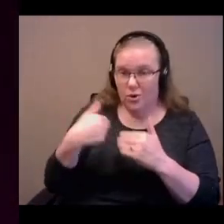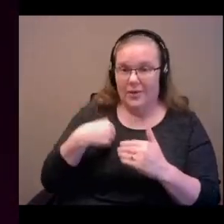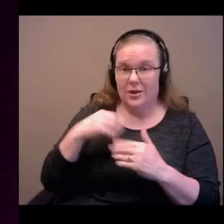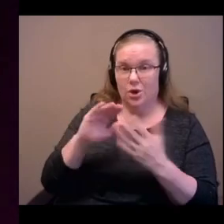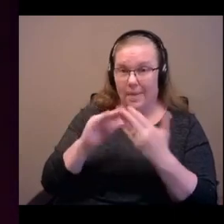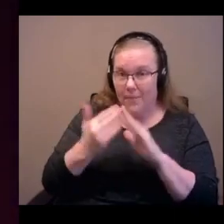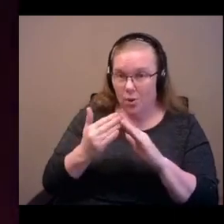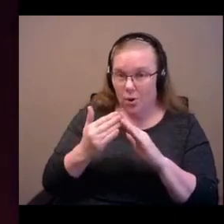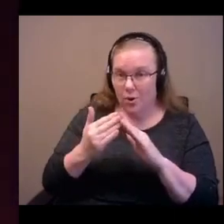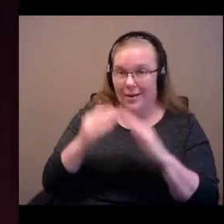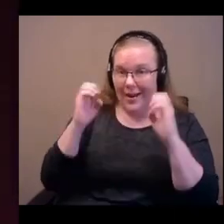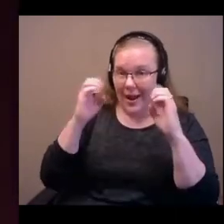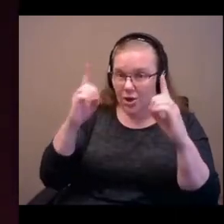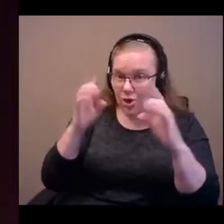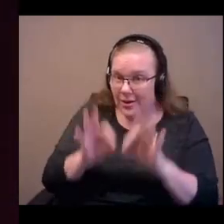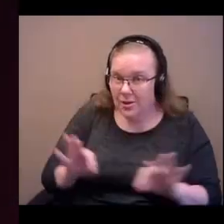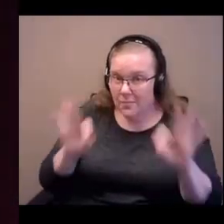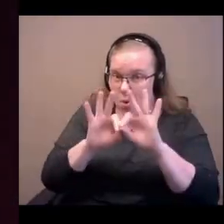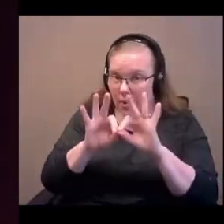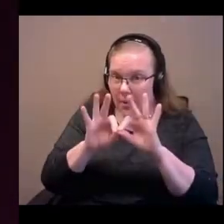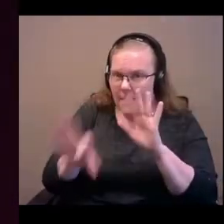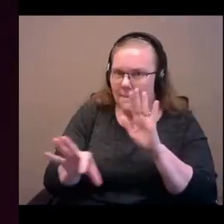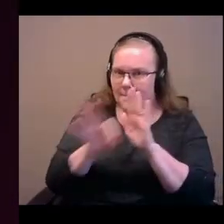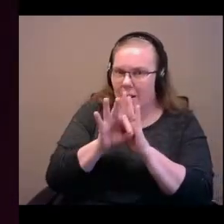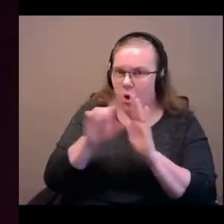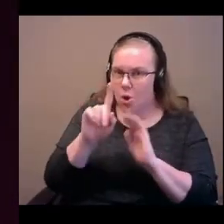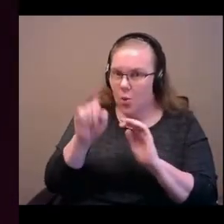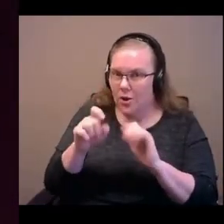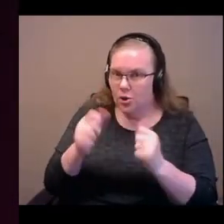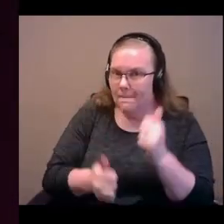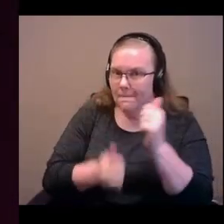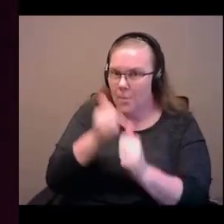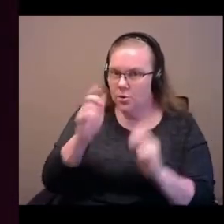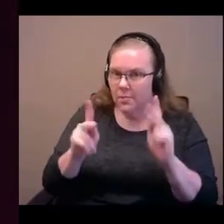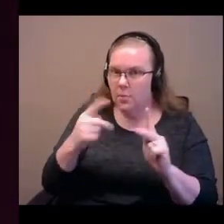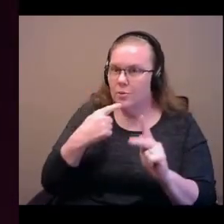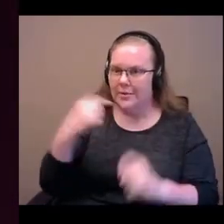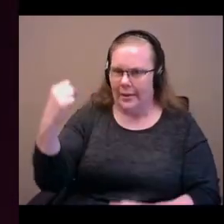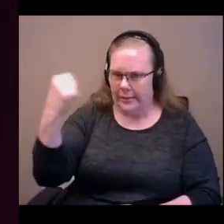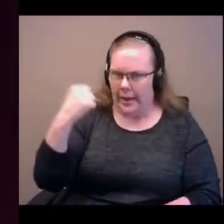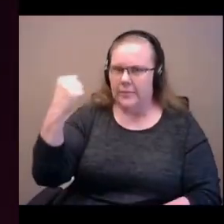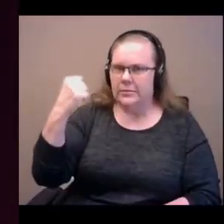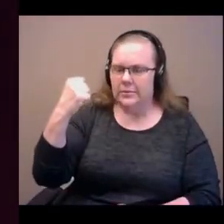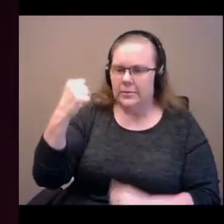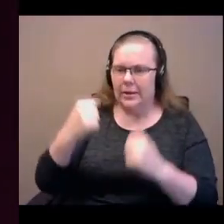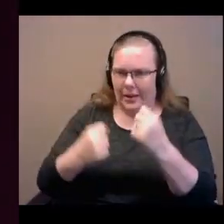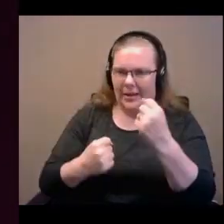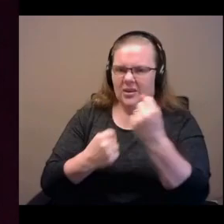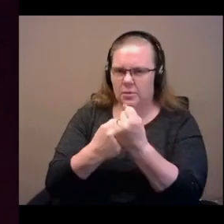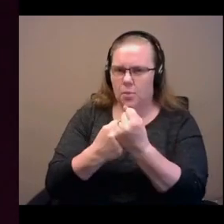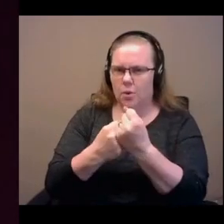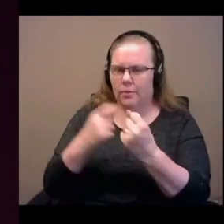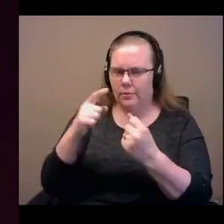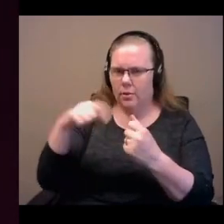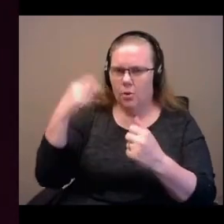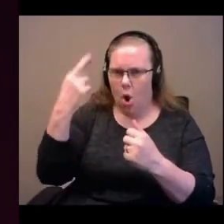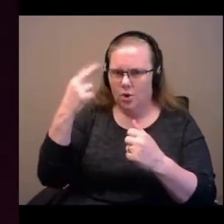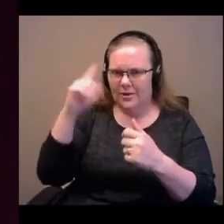education is important?” Pick a question that most people are probably gonna say yes to, at least the people that would support your cause in the first place, and if they’ve taken